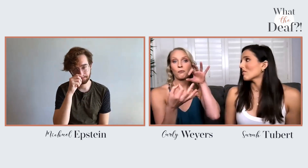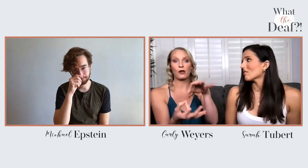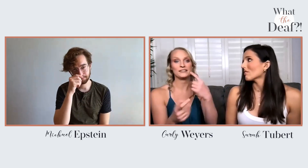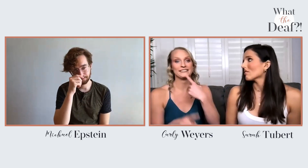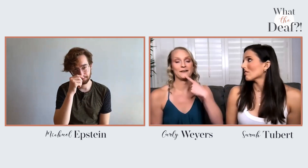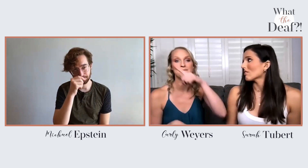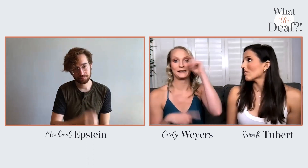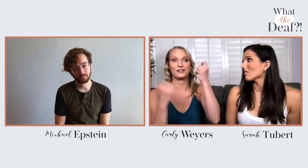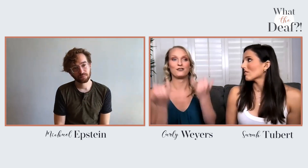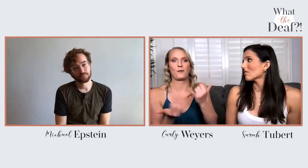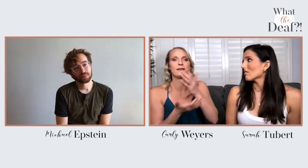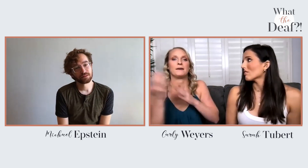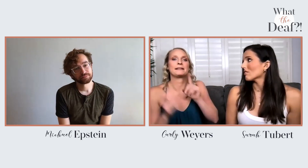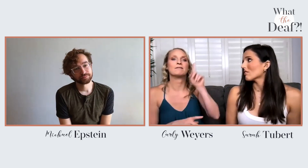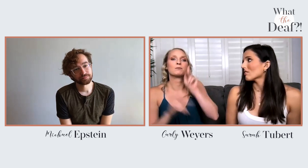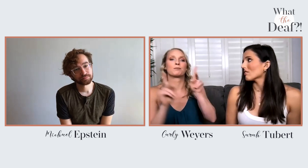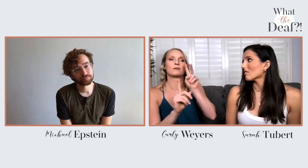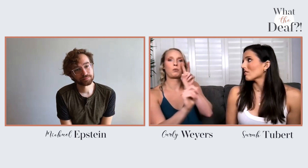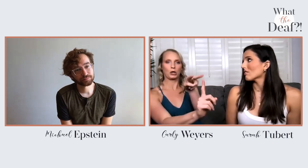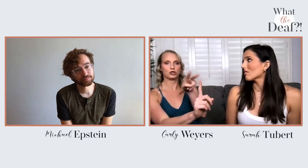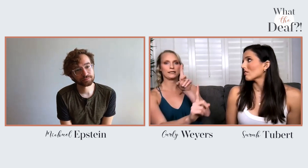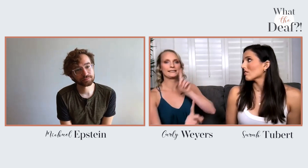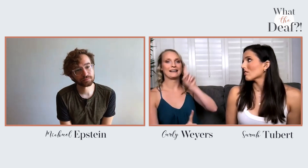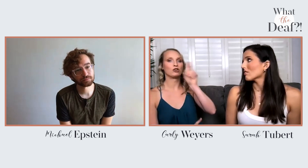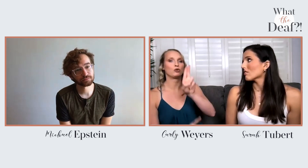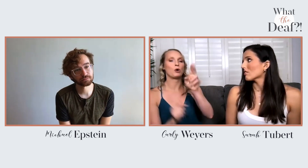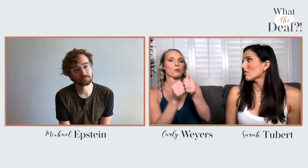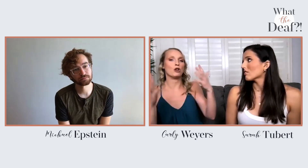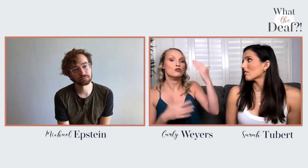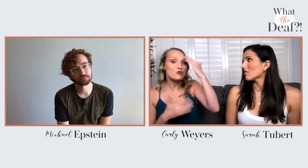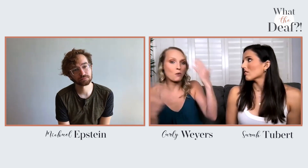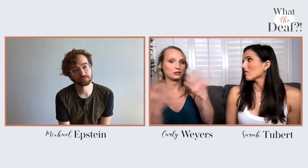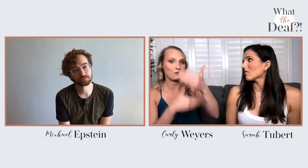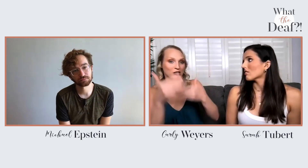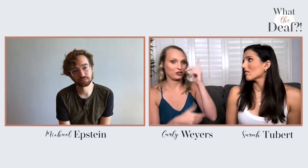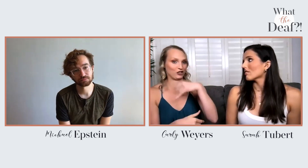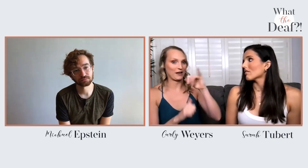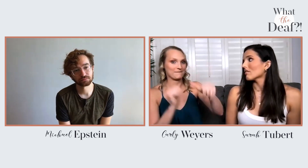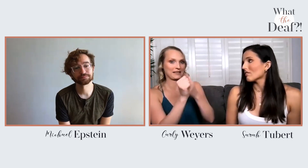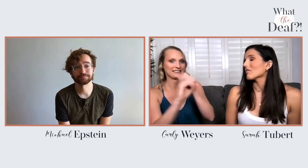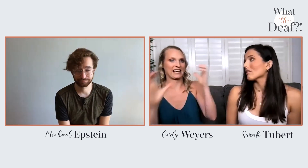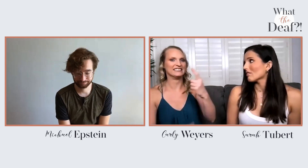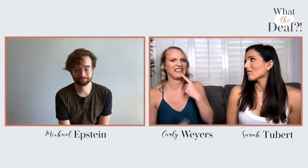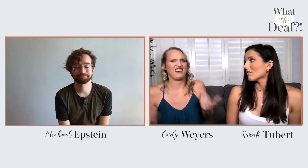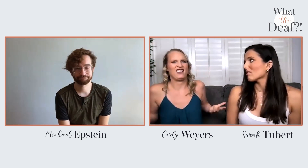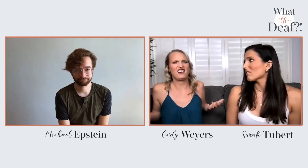That's perfectly said, because now there's people in the deaf community that watched "Deaf U" without knowing what the process looks like behind the scenes.